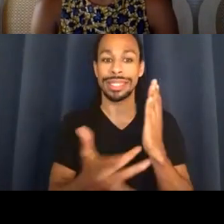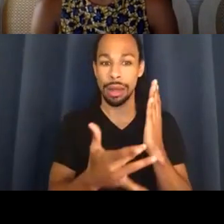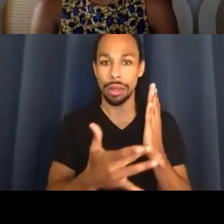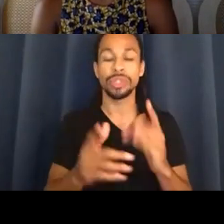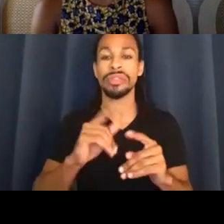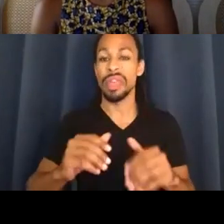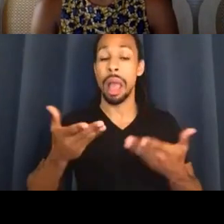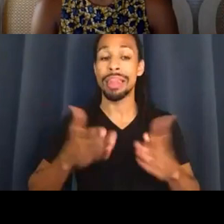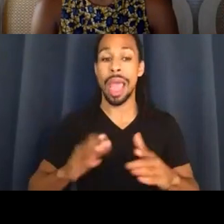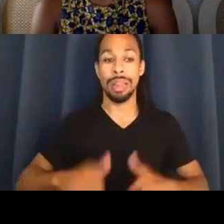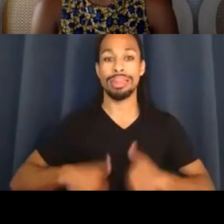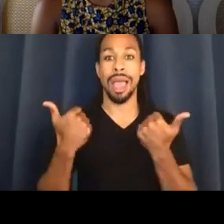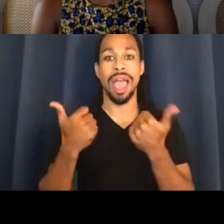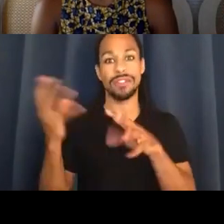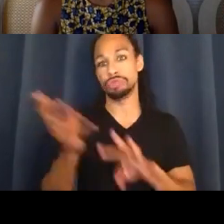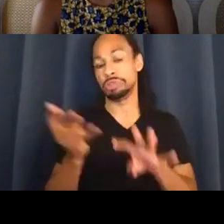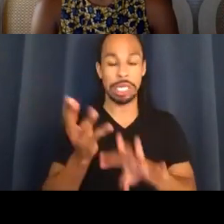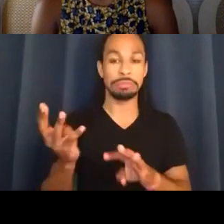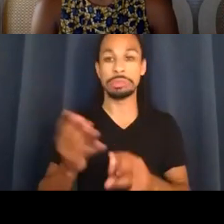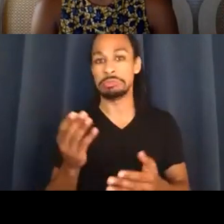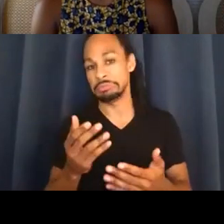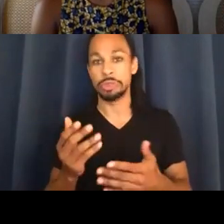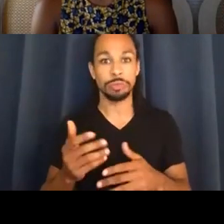but few institutions around the country that reaches